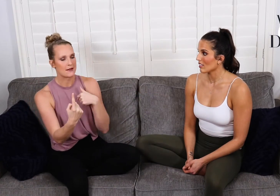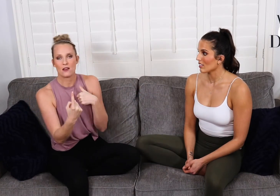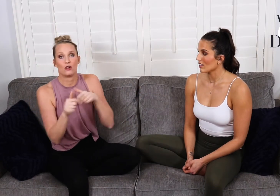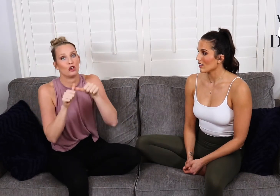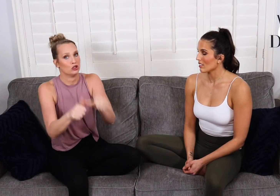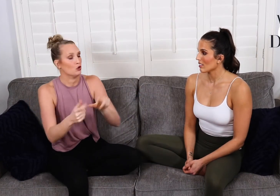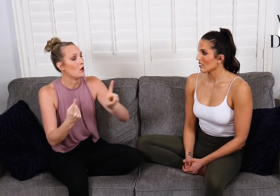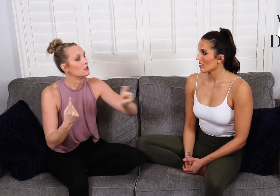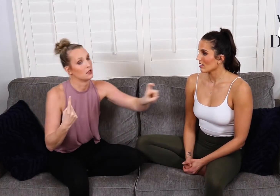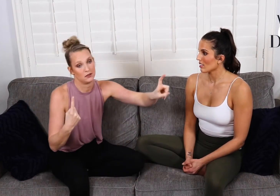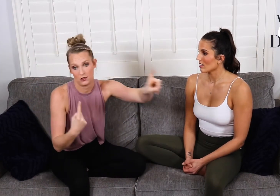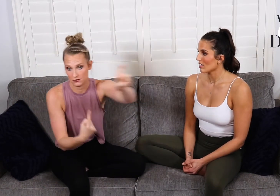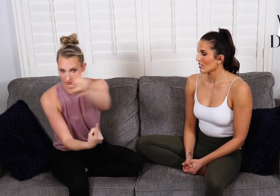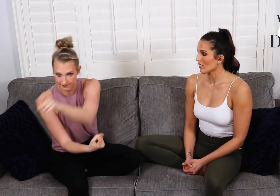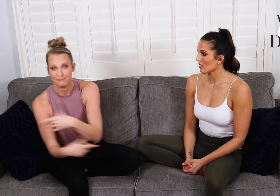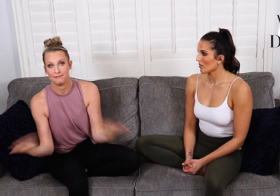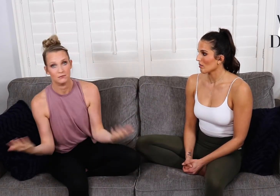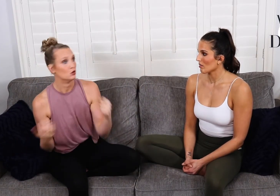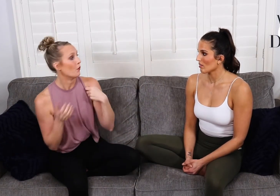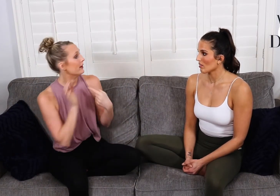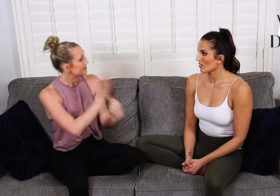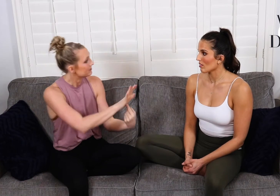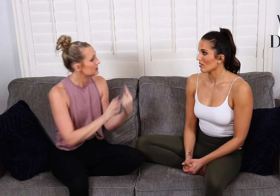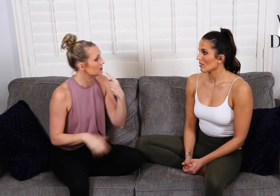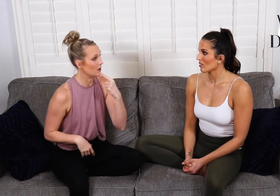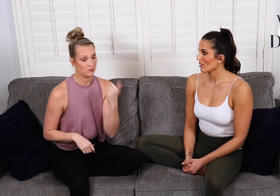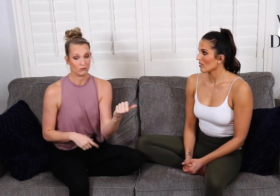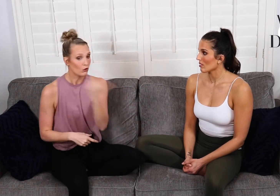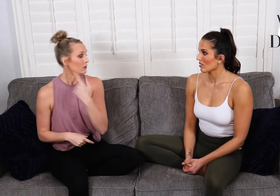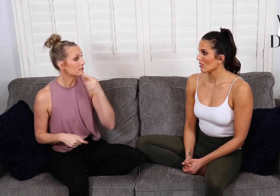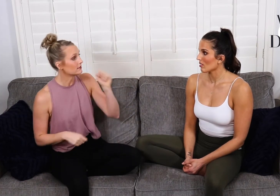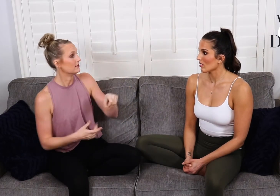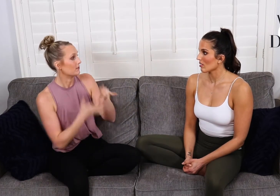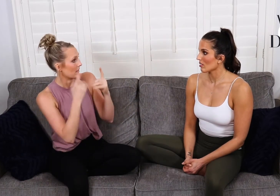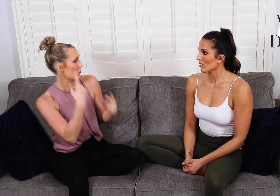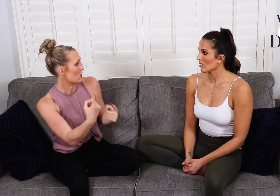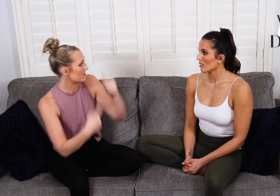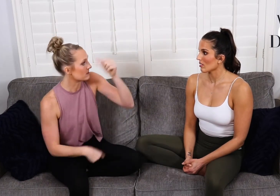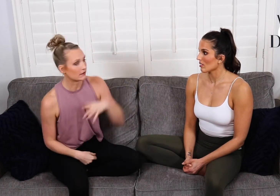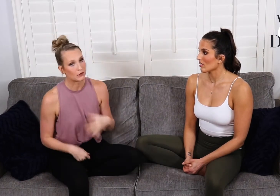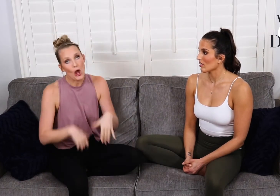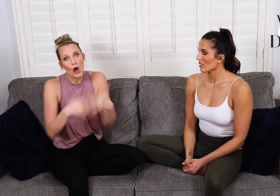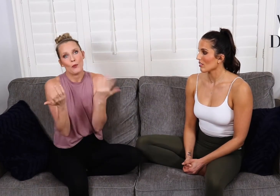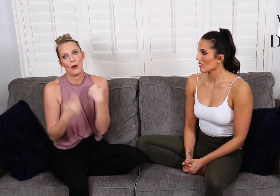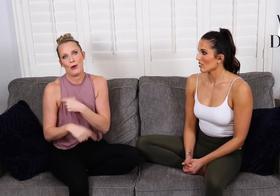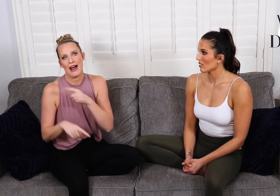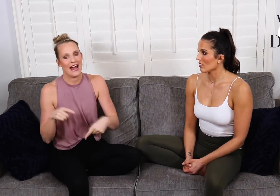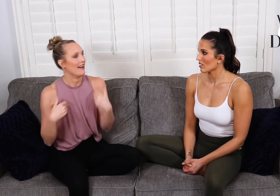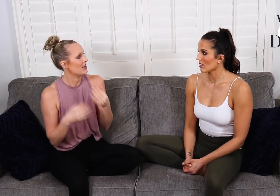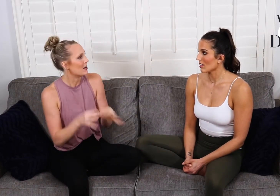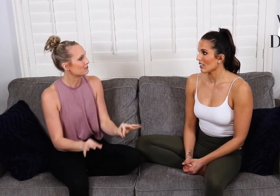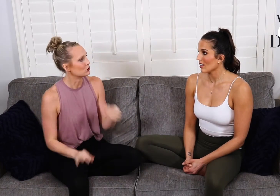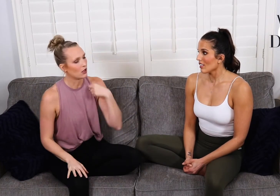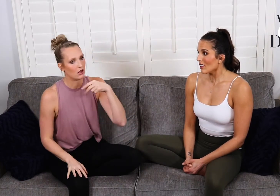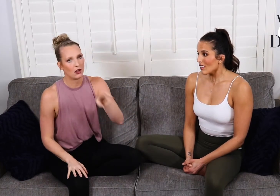So I continue to ask everybody else and I showed the manager and I said, “Everybody said yes, except for one gentleman.” and then the manager said,